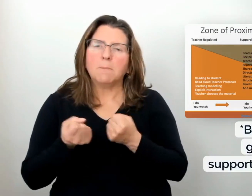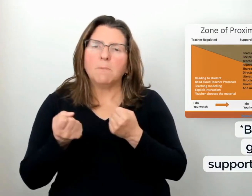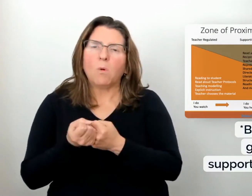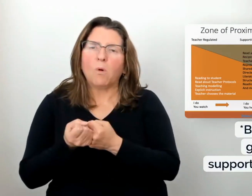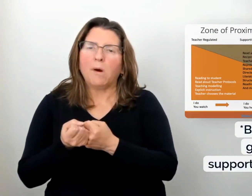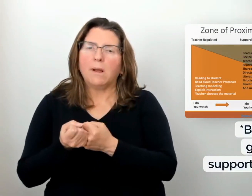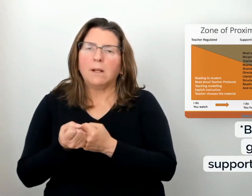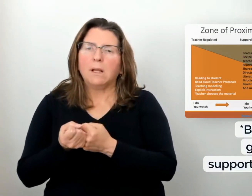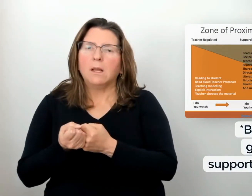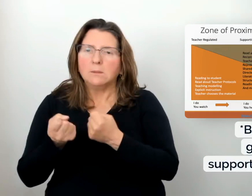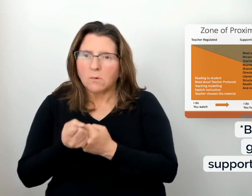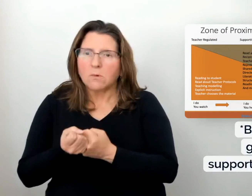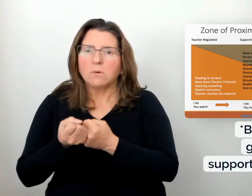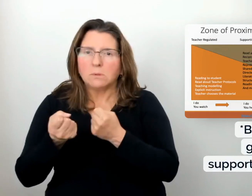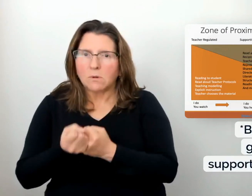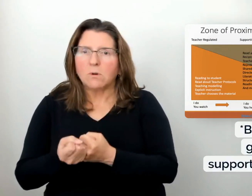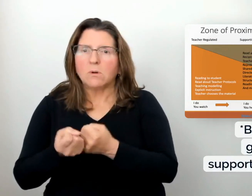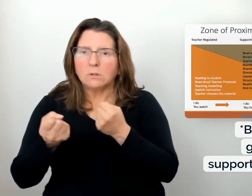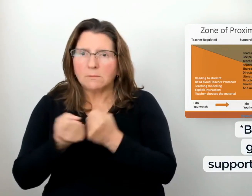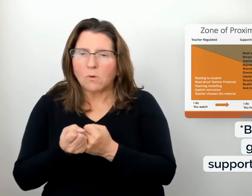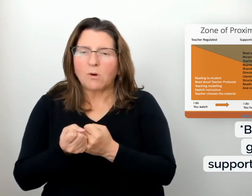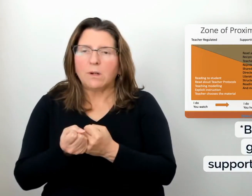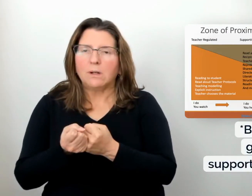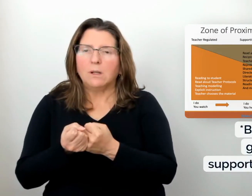Provide as much support as the student needs,